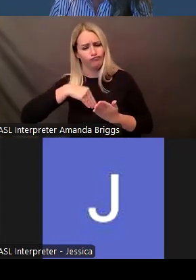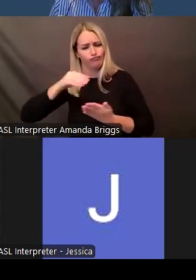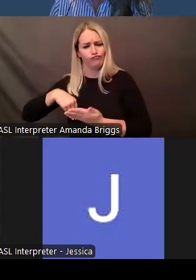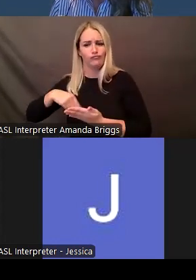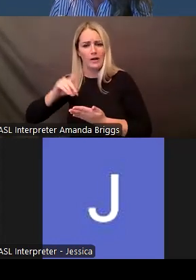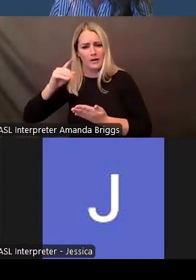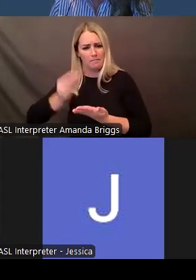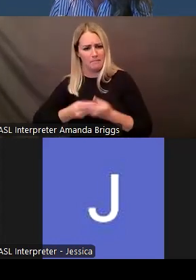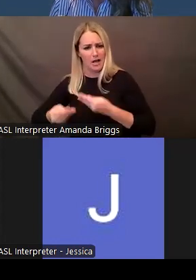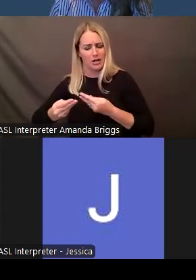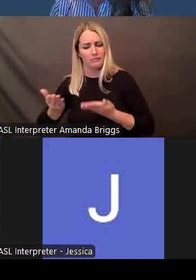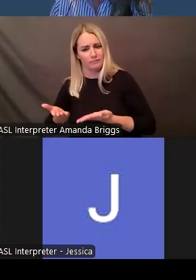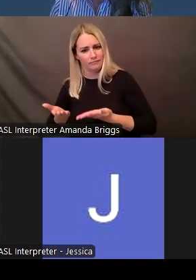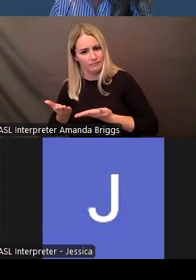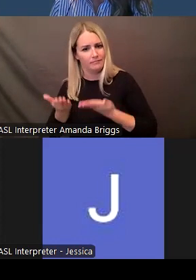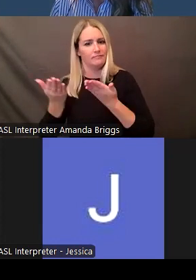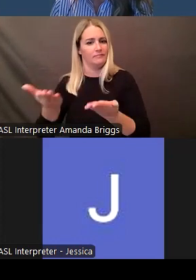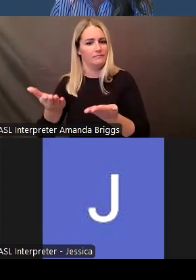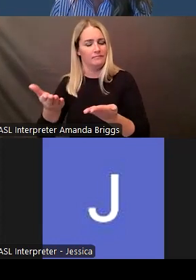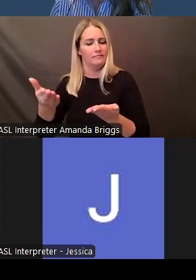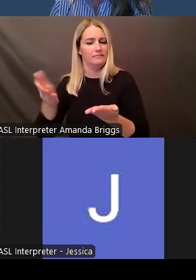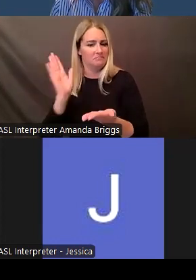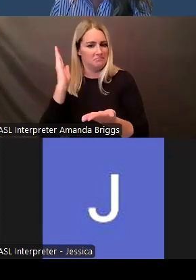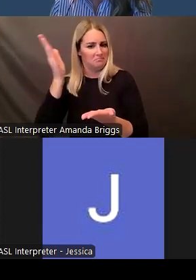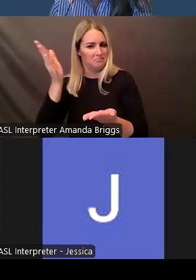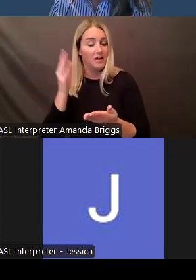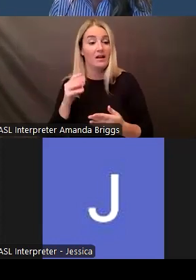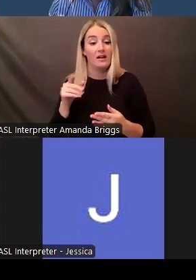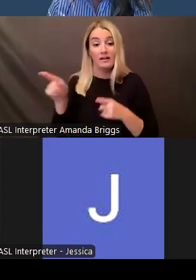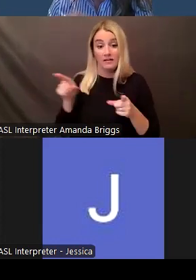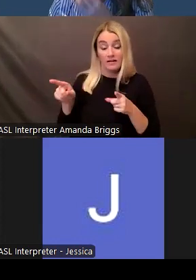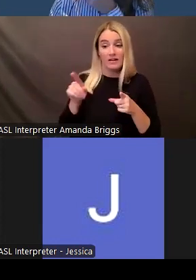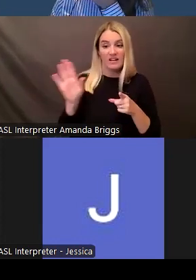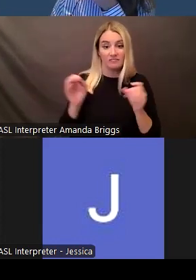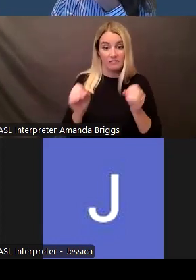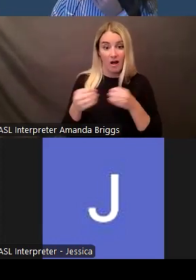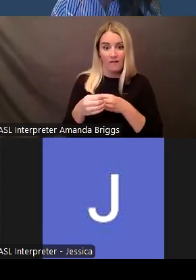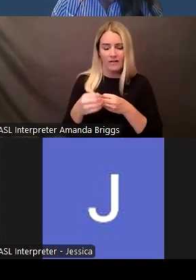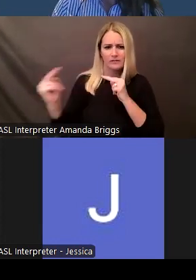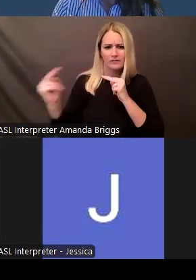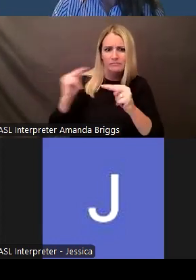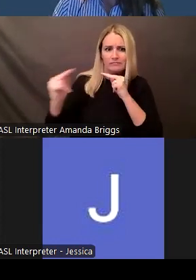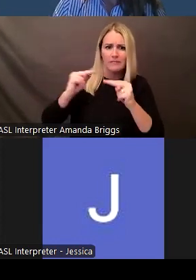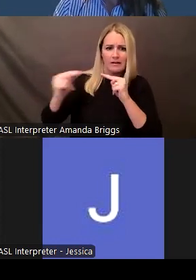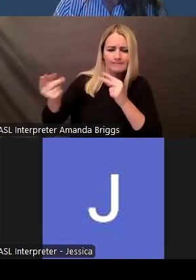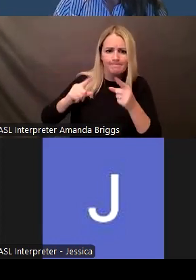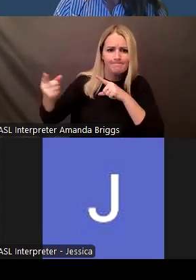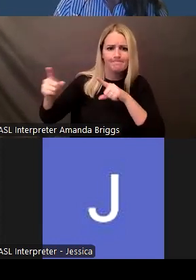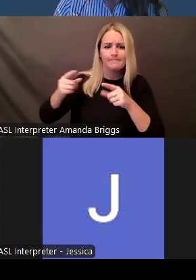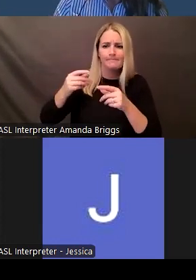From there, the legislature and the governor's office negotiate the budget and finalize it in June